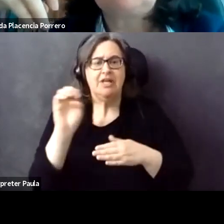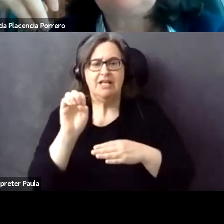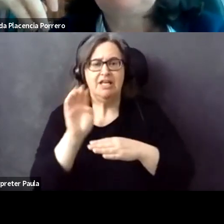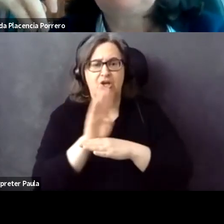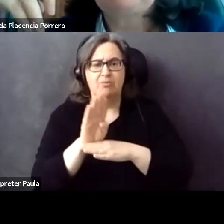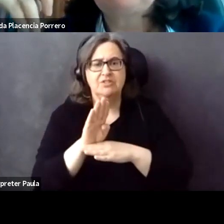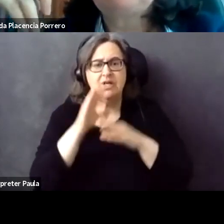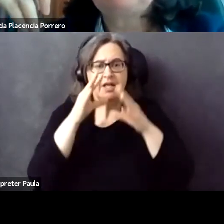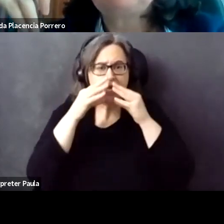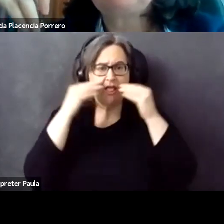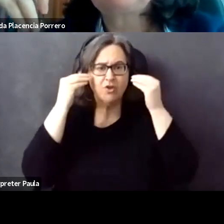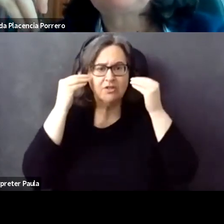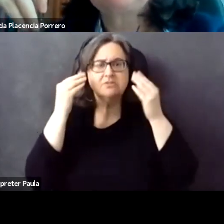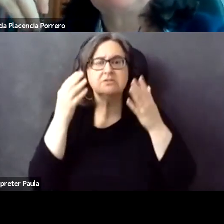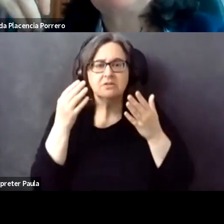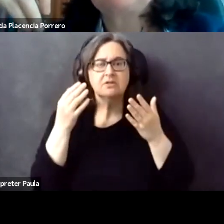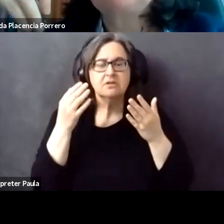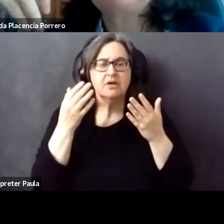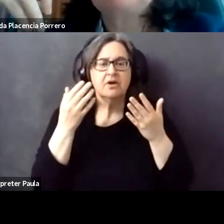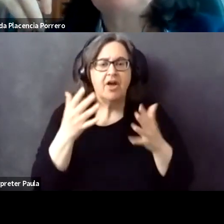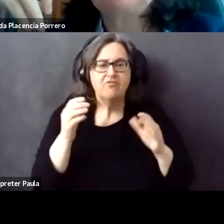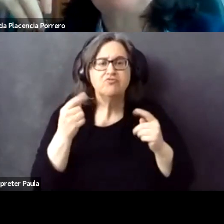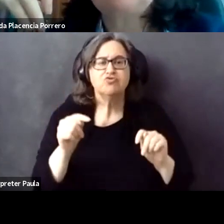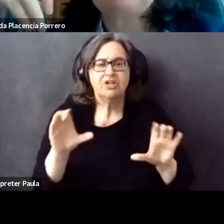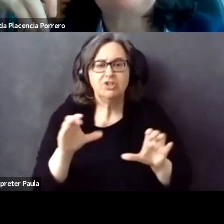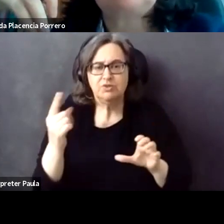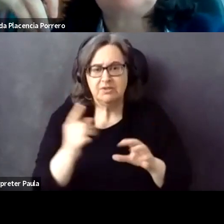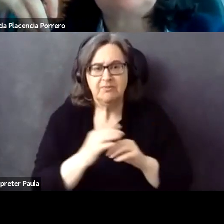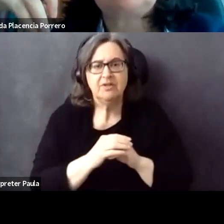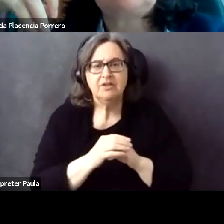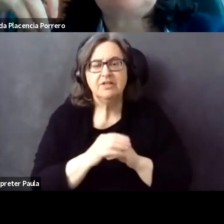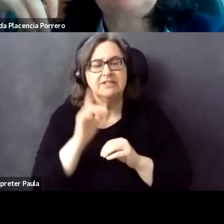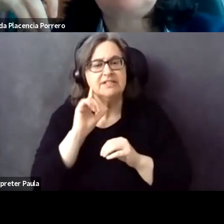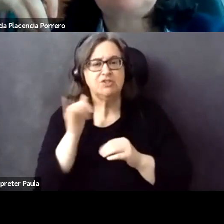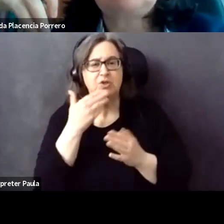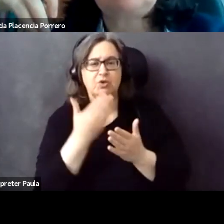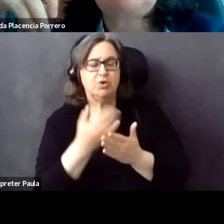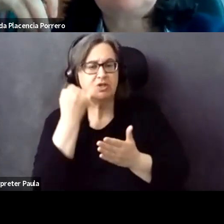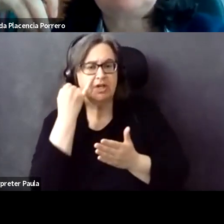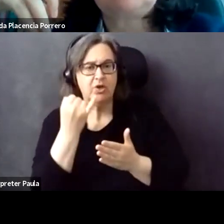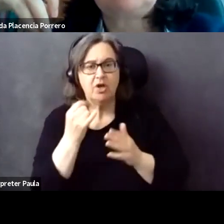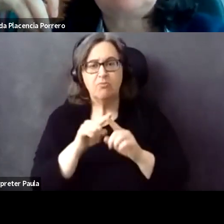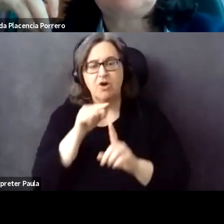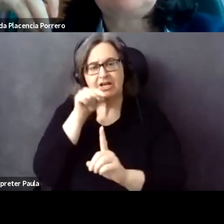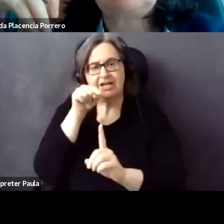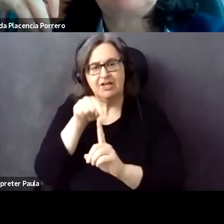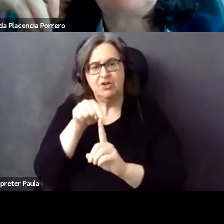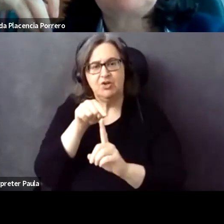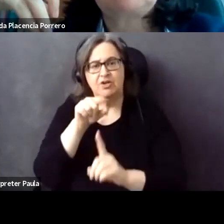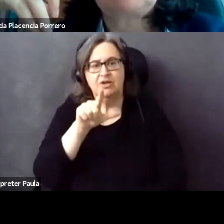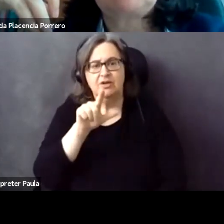but it's really hard to kind of prove it in a good way. So I'm happy to here that the E-commerce in the Netherlands have tried